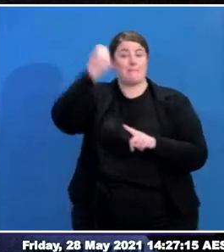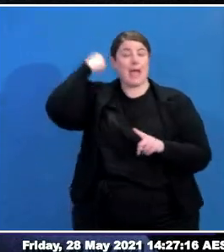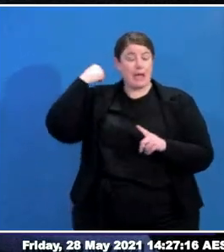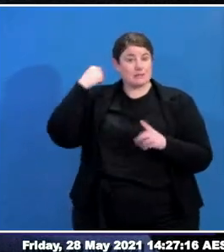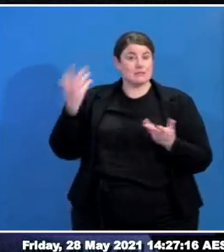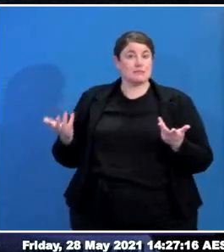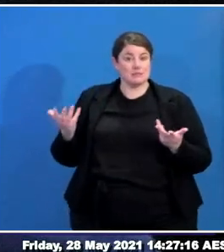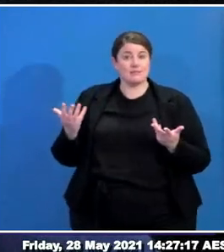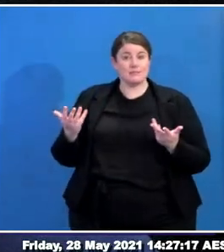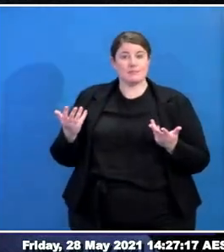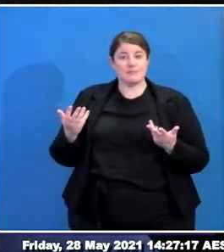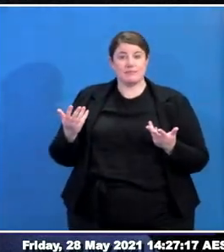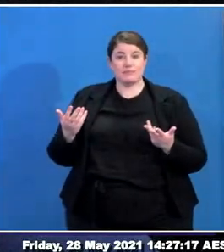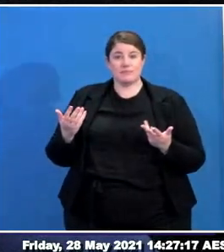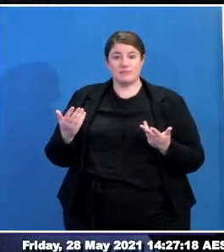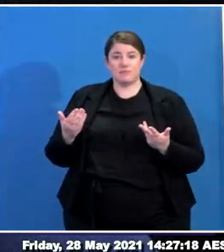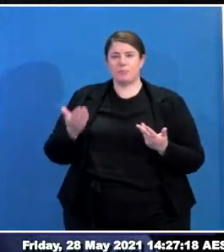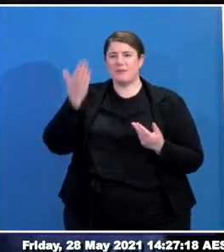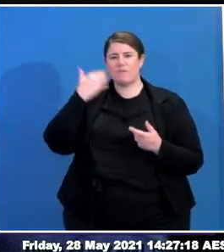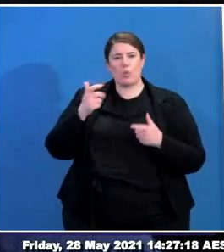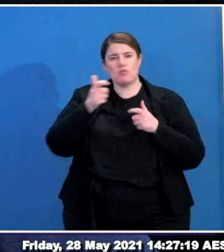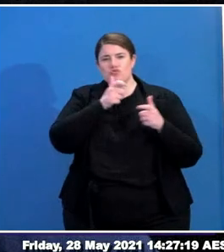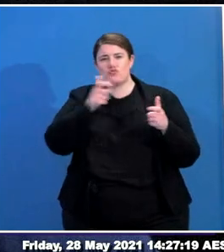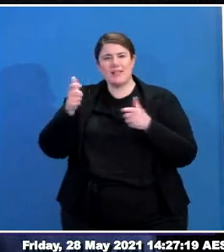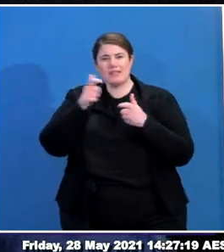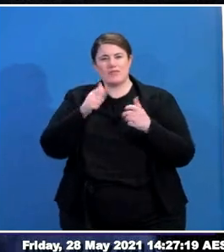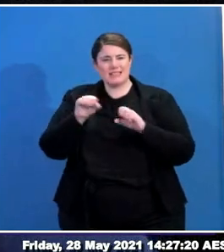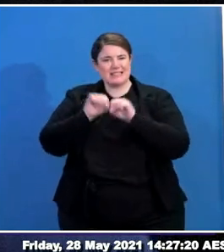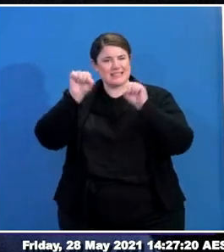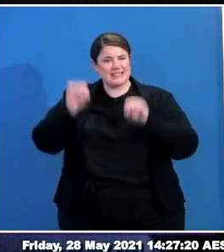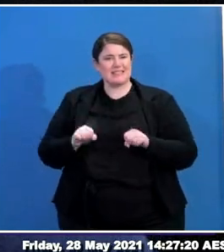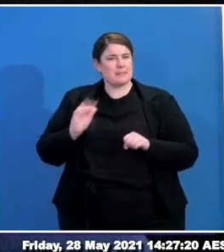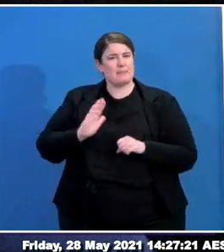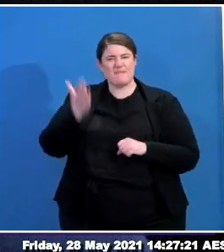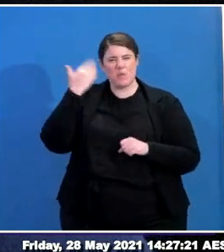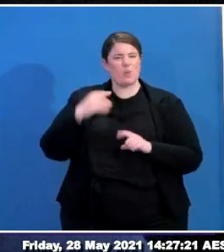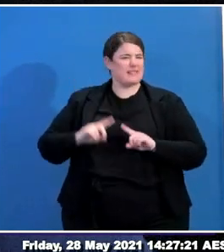where the regulatory systems in State and Territories were quite different.